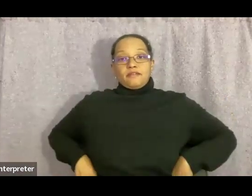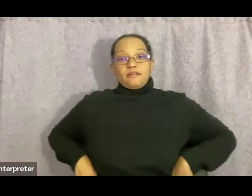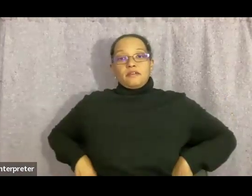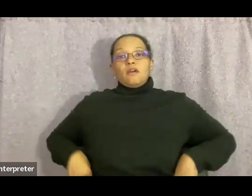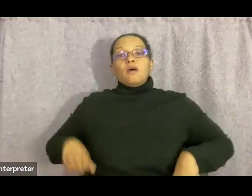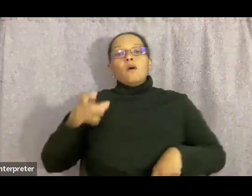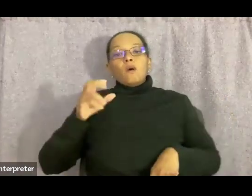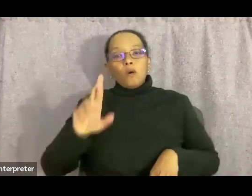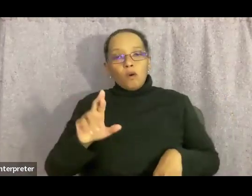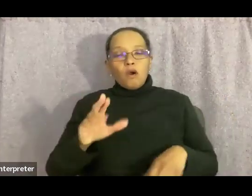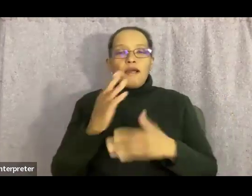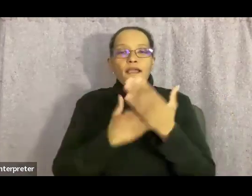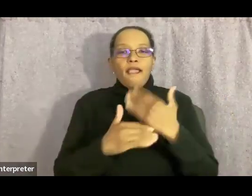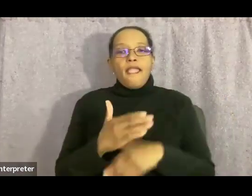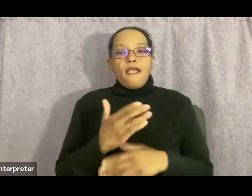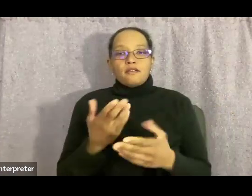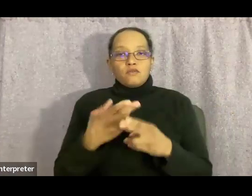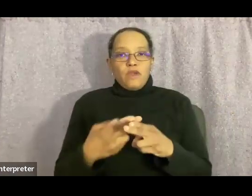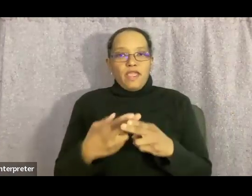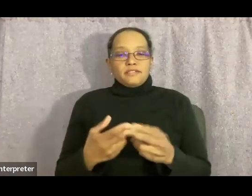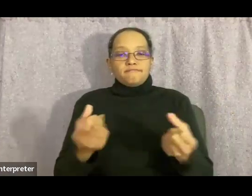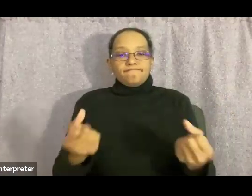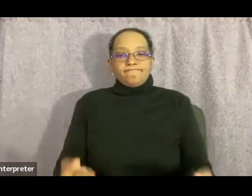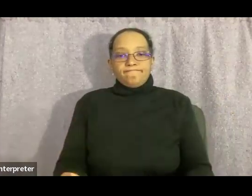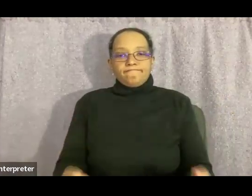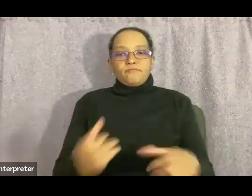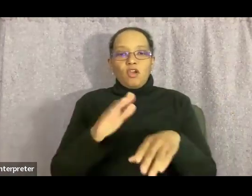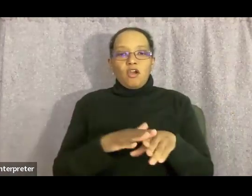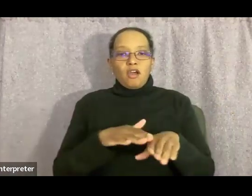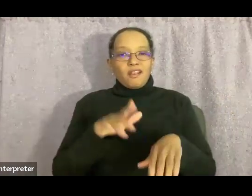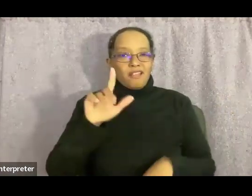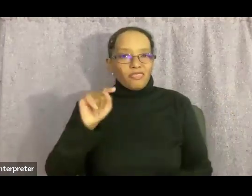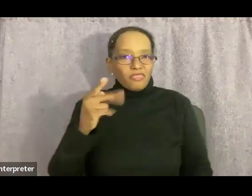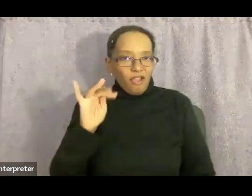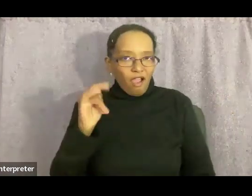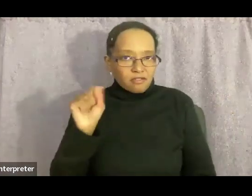or hold your handheld weights on top of your thighs. All right, round two.